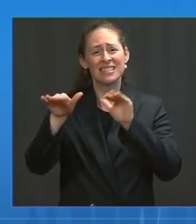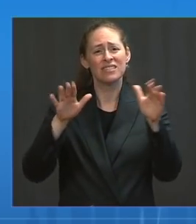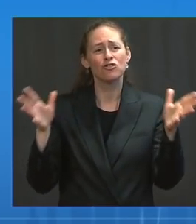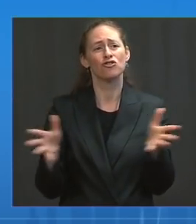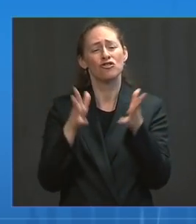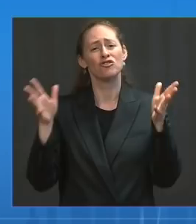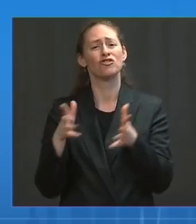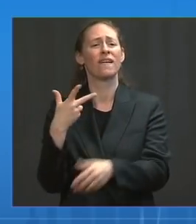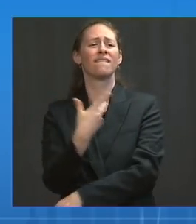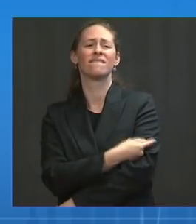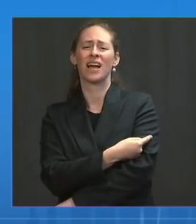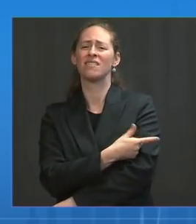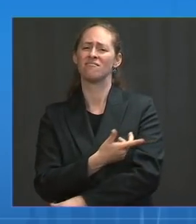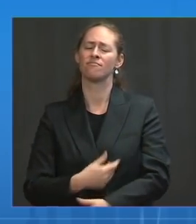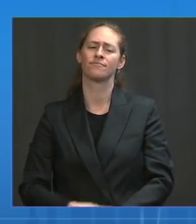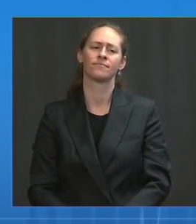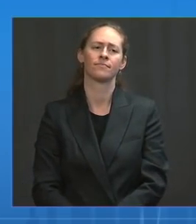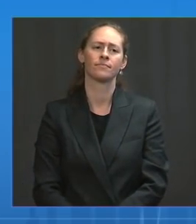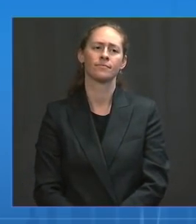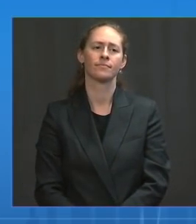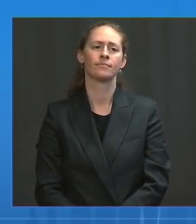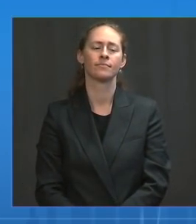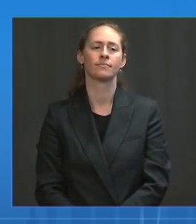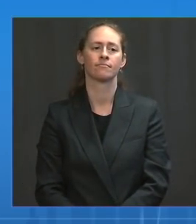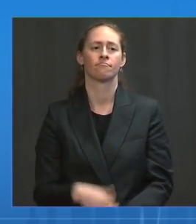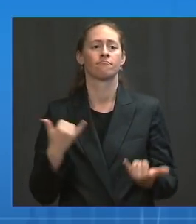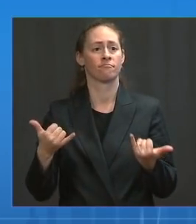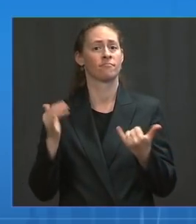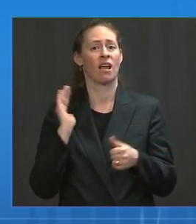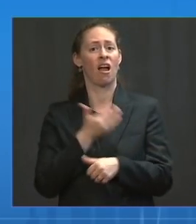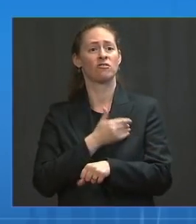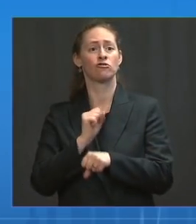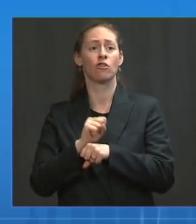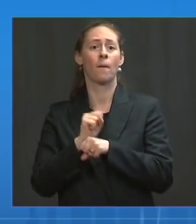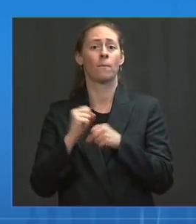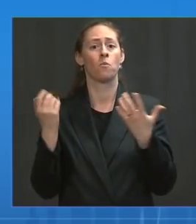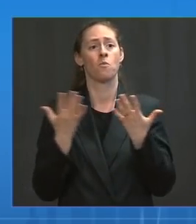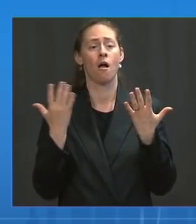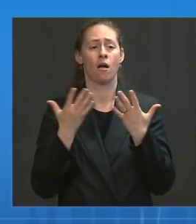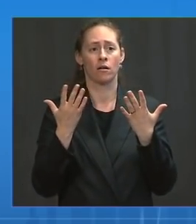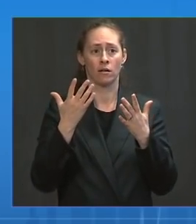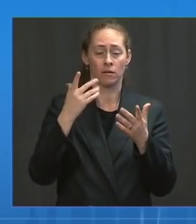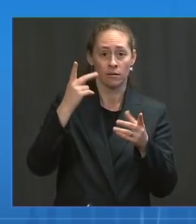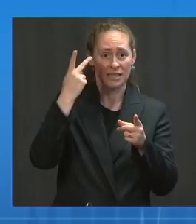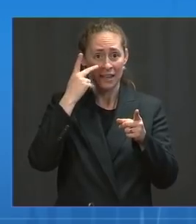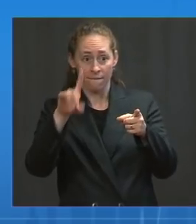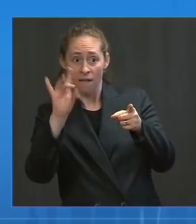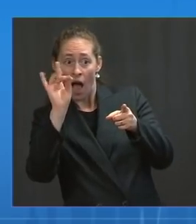Our job is to keep doing all we can to reach Americans where they are, to answer their questions